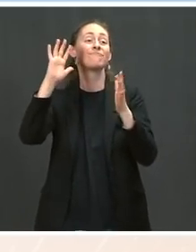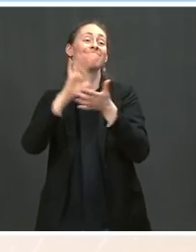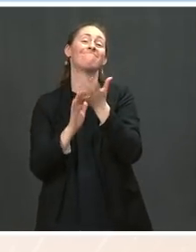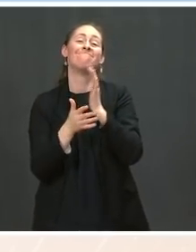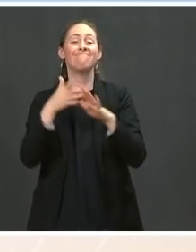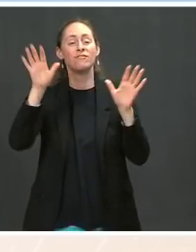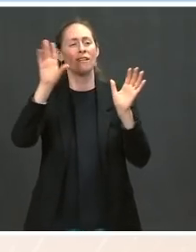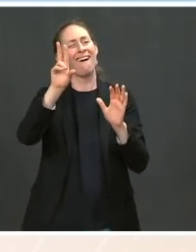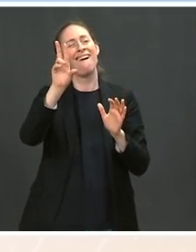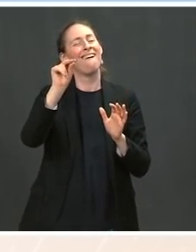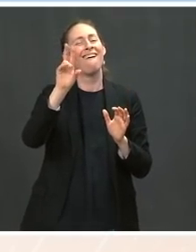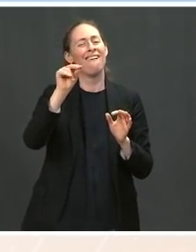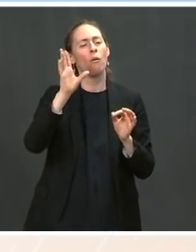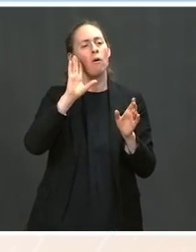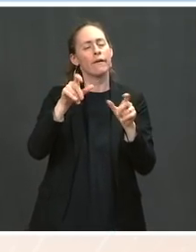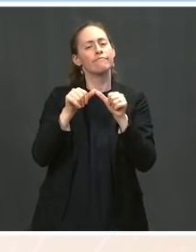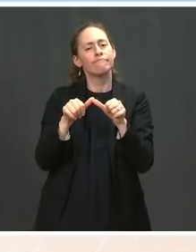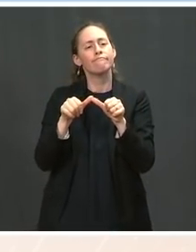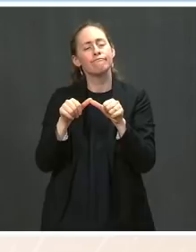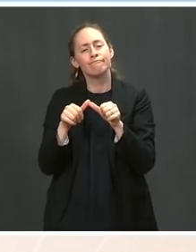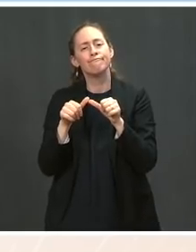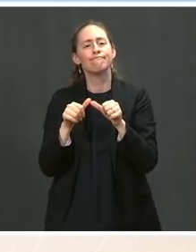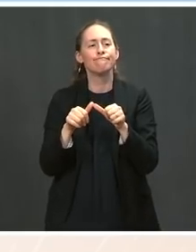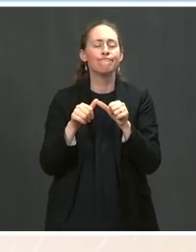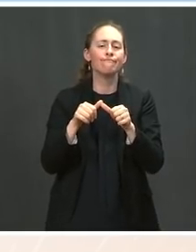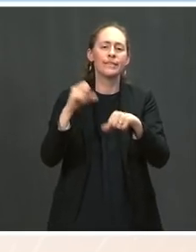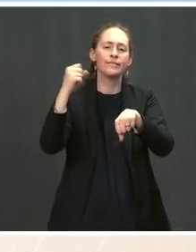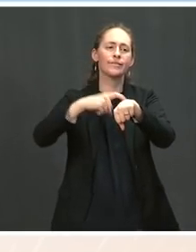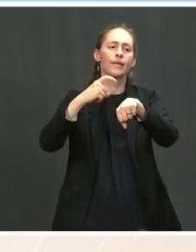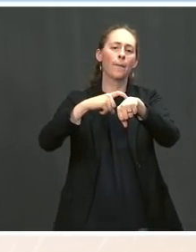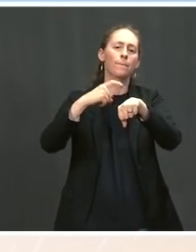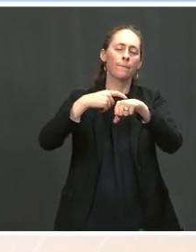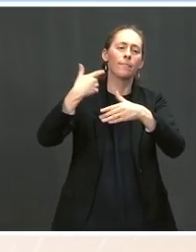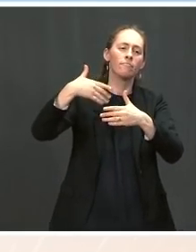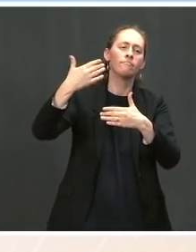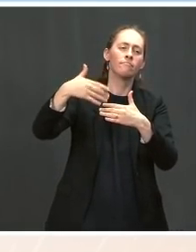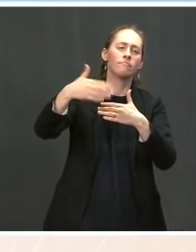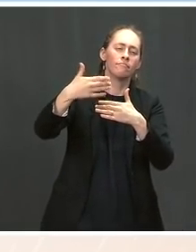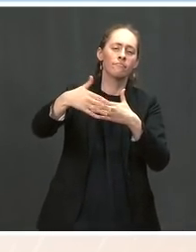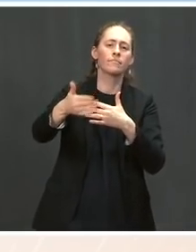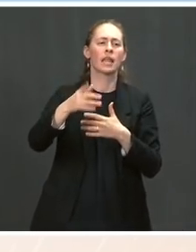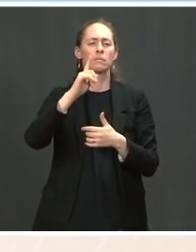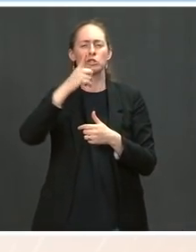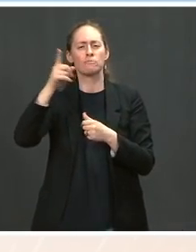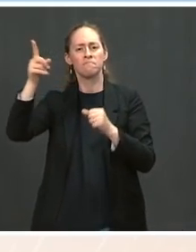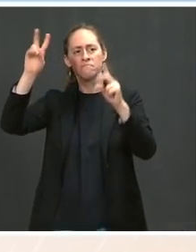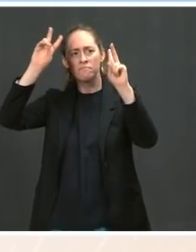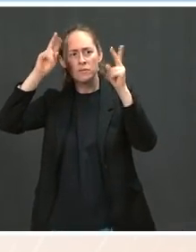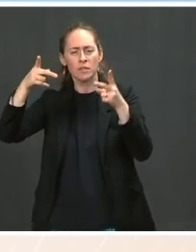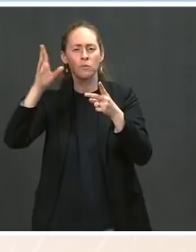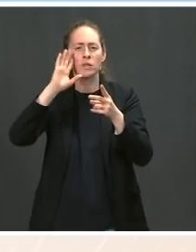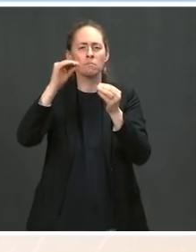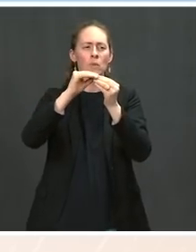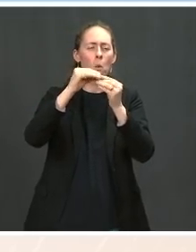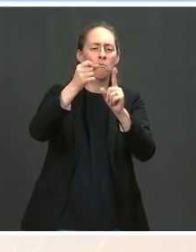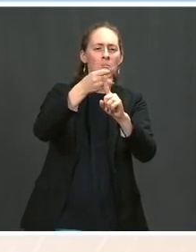This is an ongoing process, and we'll make announcements -- I'm sure she will -- as the developments are concluded. The Press: And has the President given her